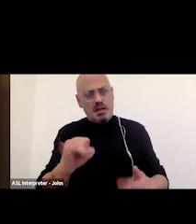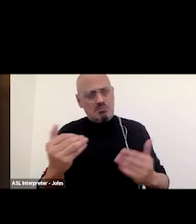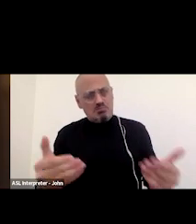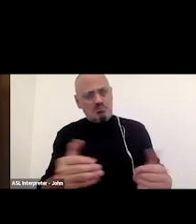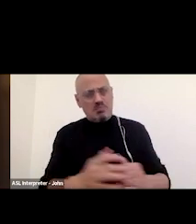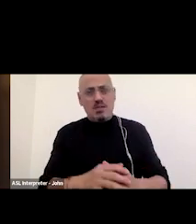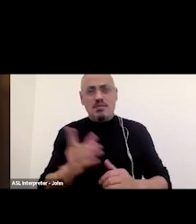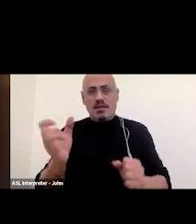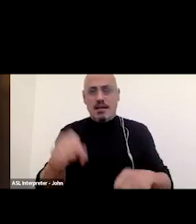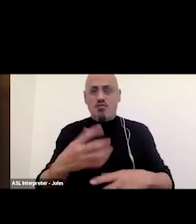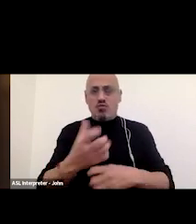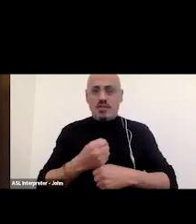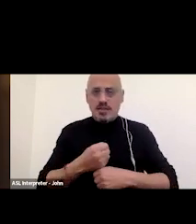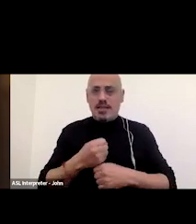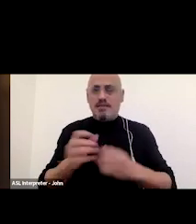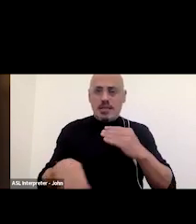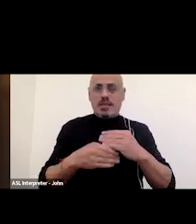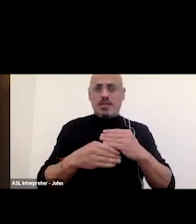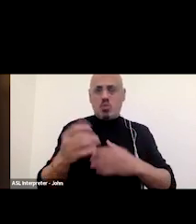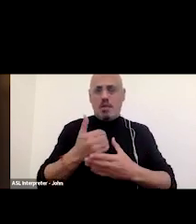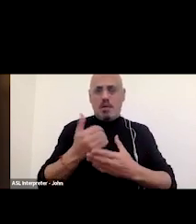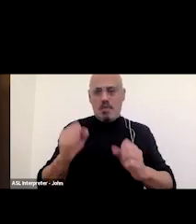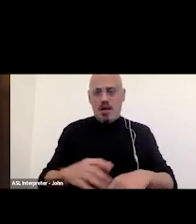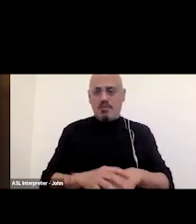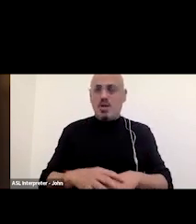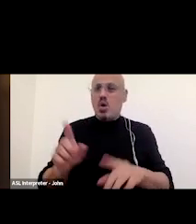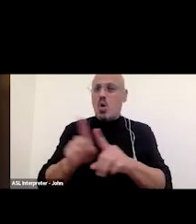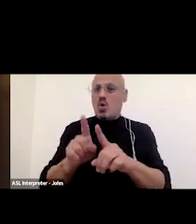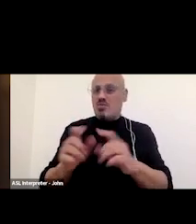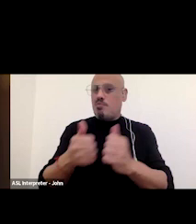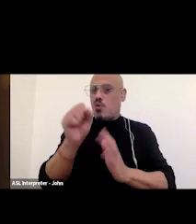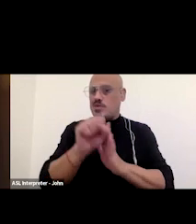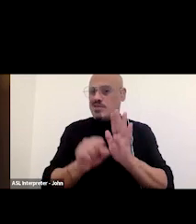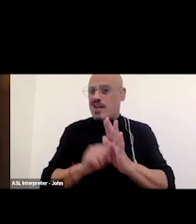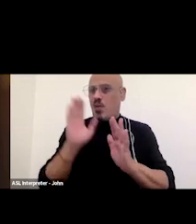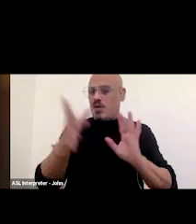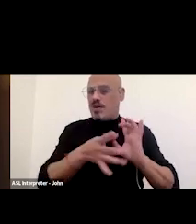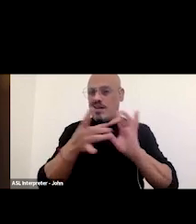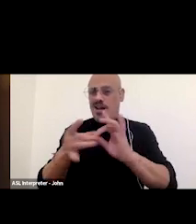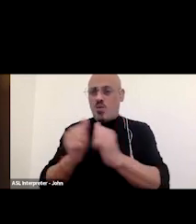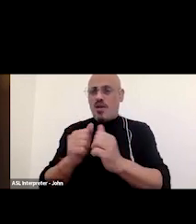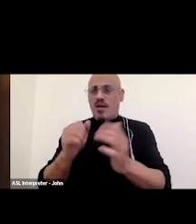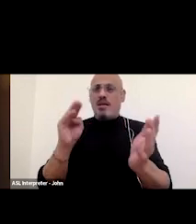so they receive that additional income. And also, in most states, they'll be connected to Medicaid,